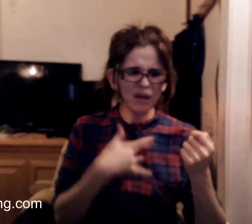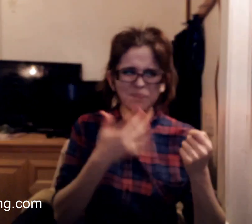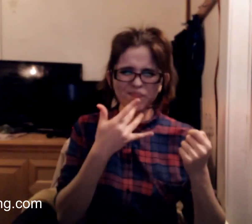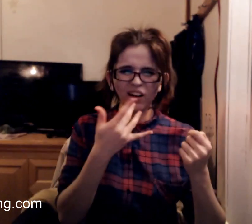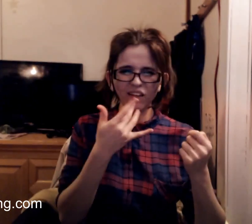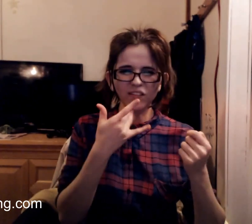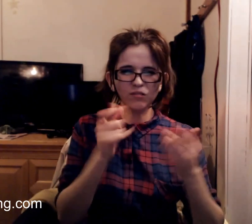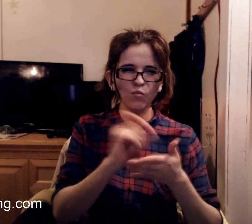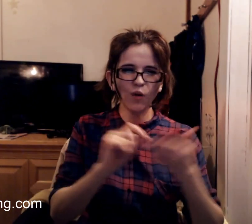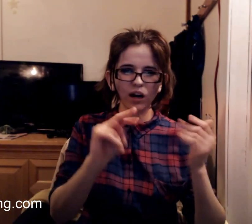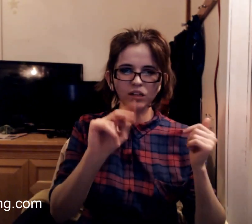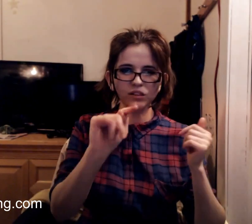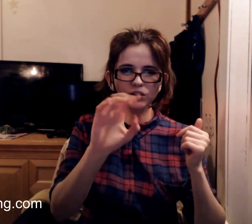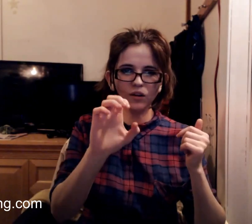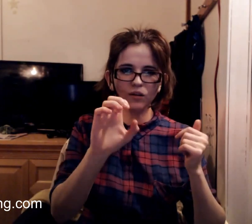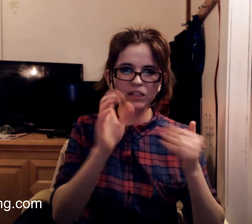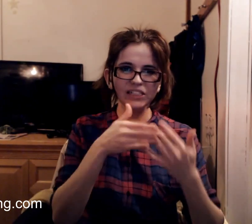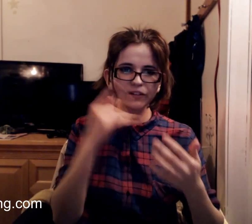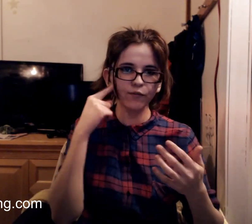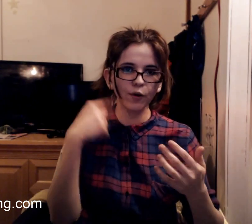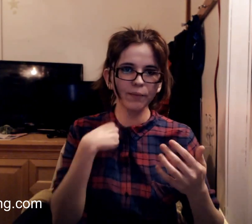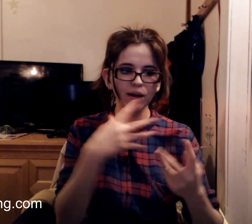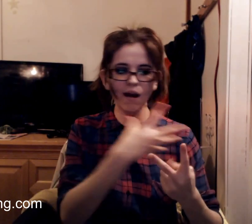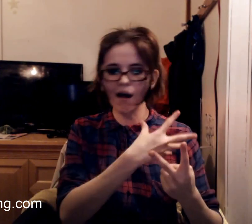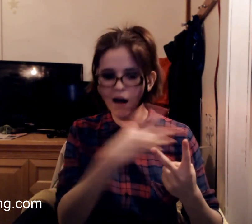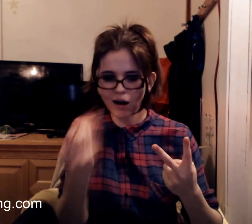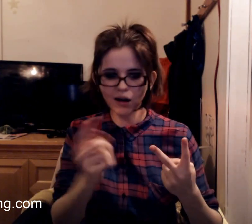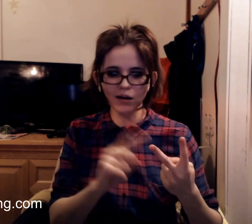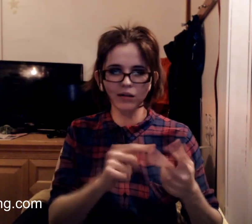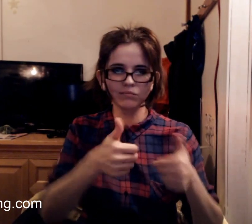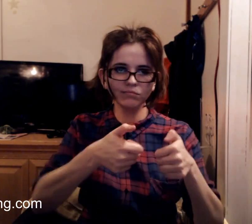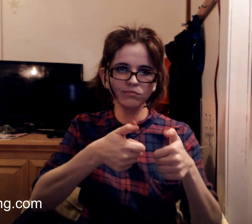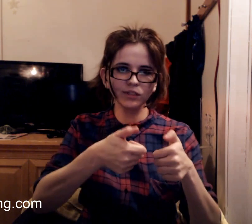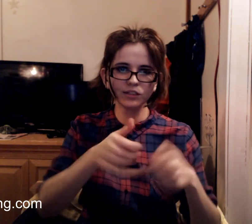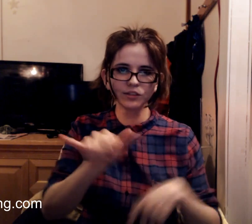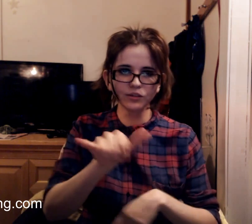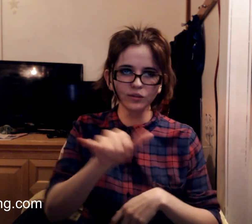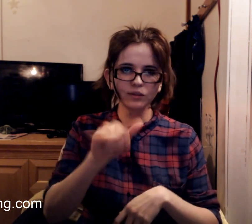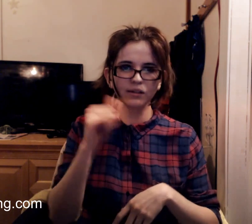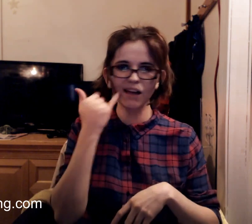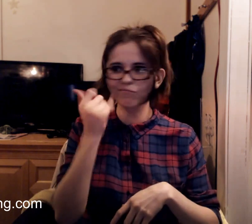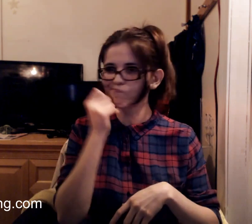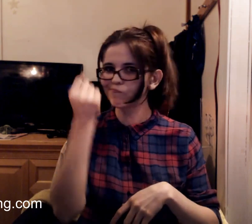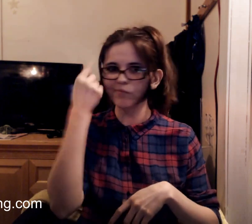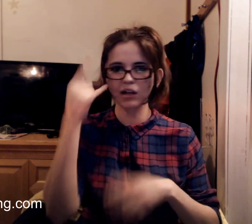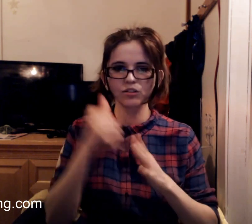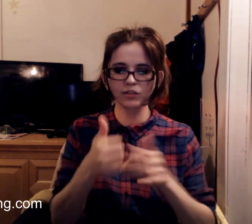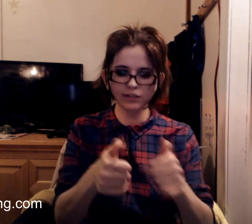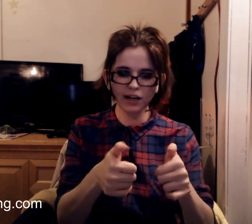I prefer to write notes which is easier for me and texting too. If I don't understand a person, I'd ask the person to text me.